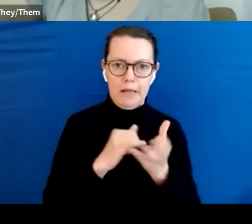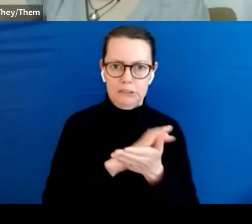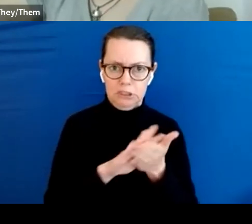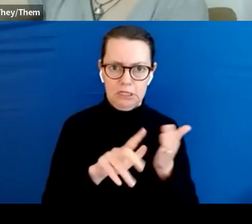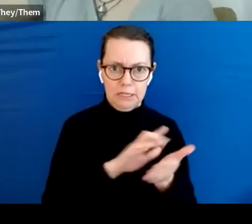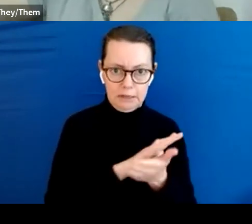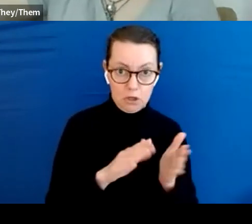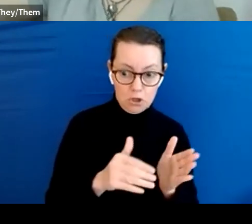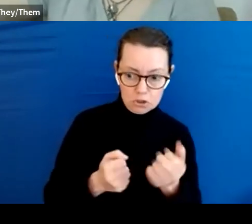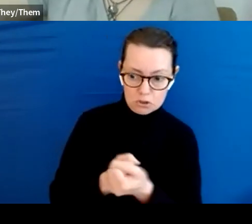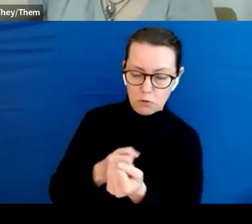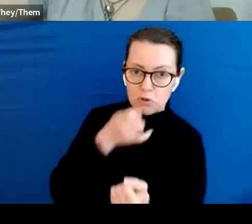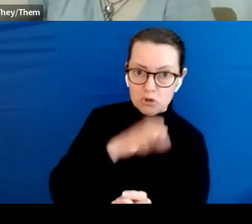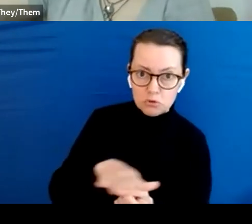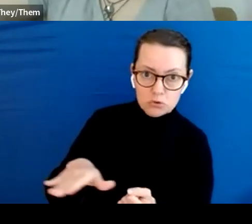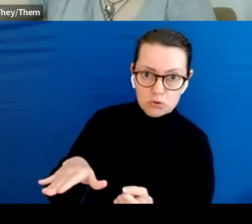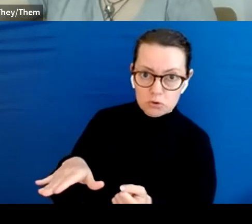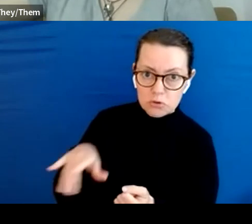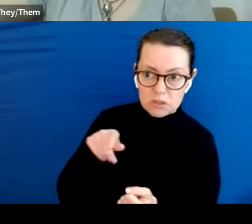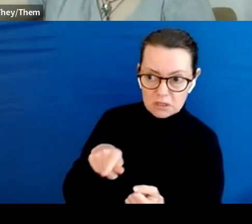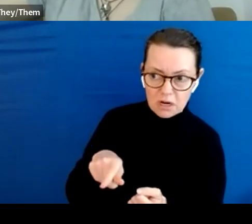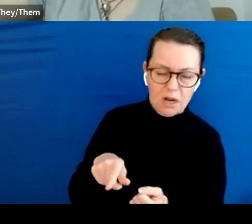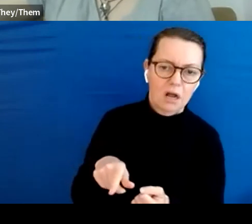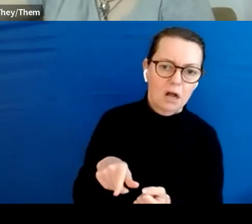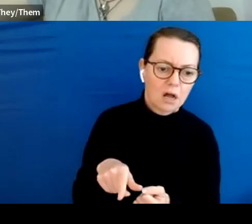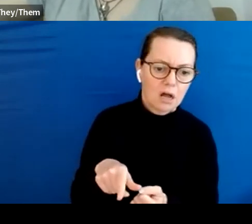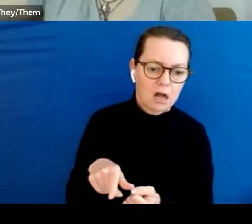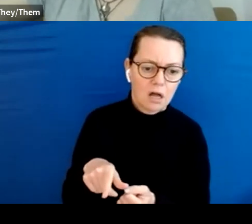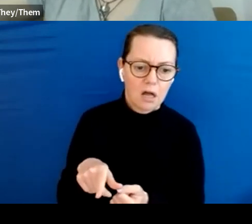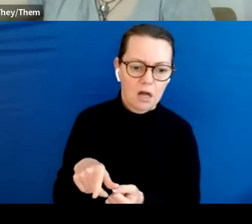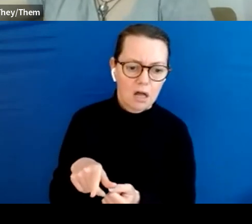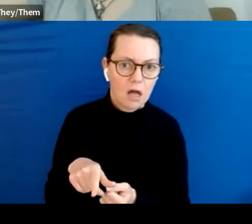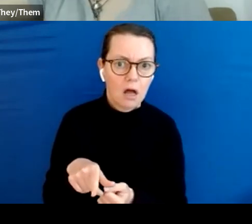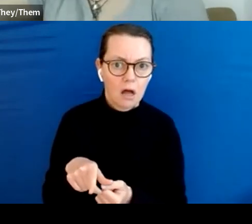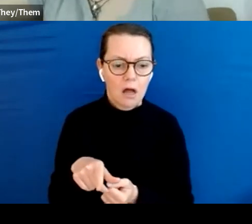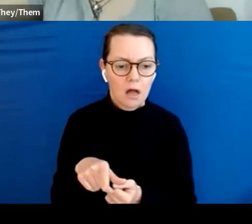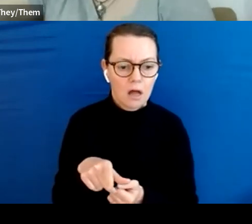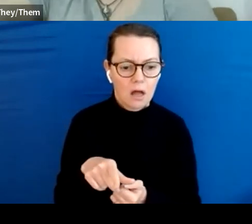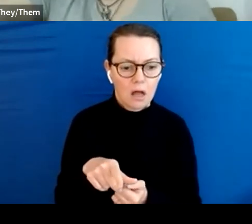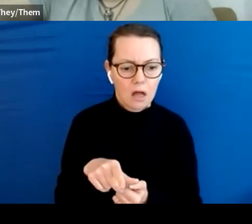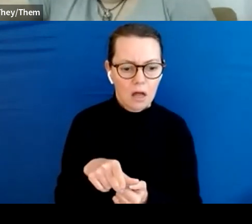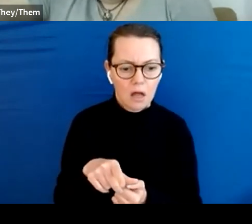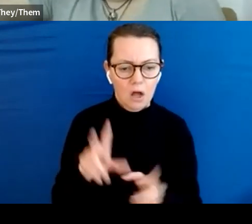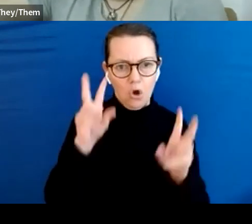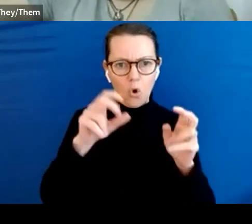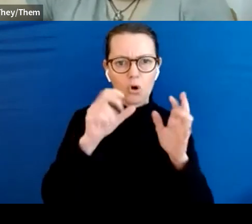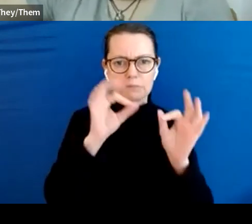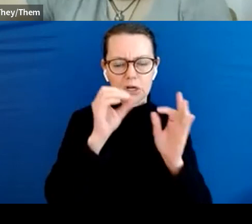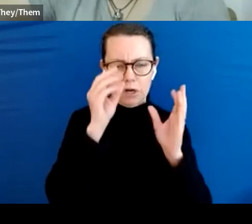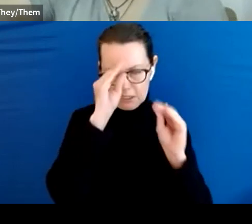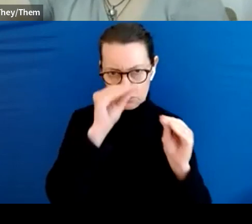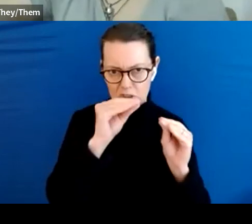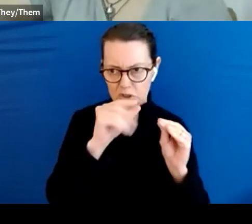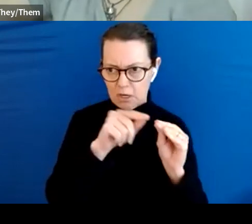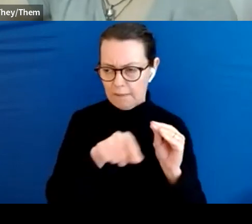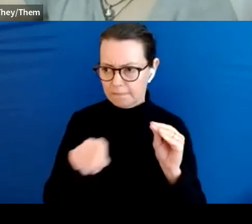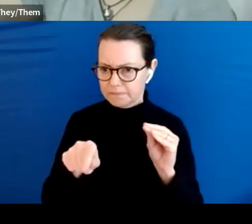Yet from learning about supporting each other we discovered another so talking about special education. I'm talking about taking a subject that's using a special education.